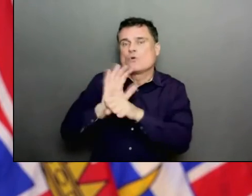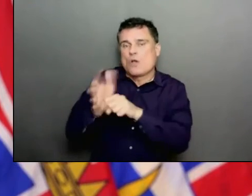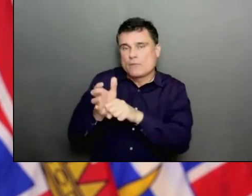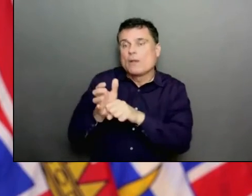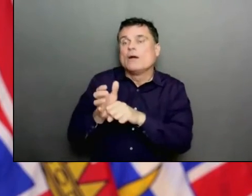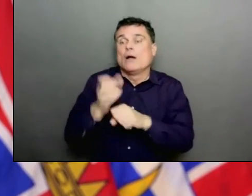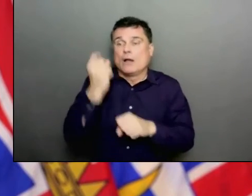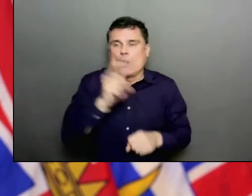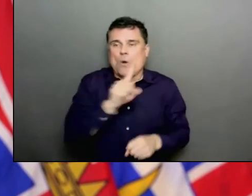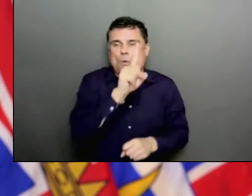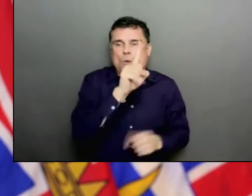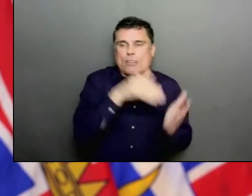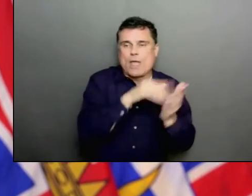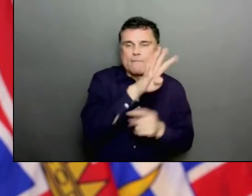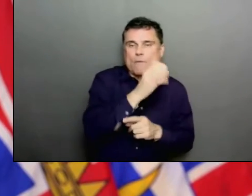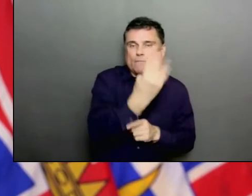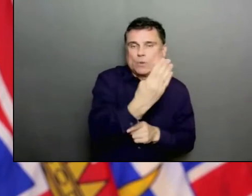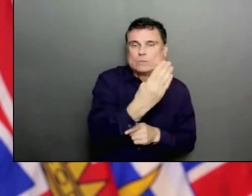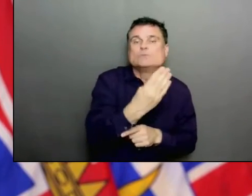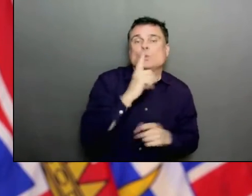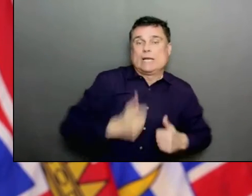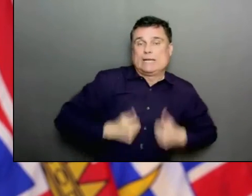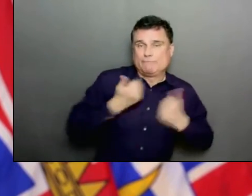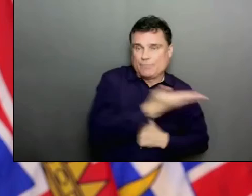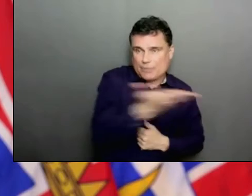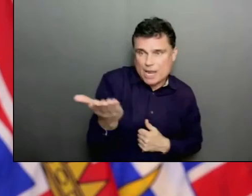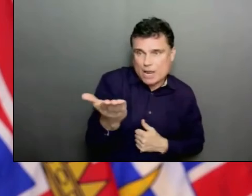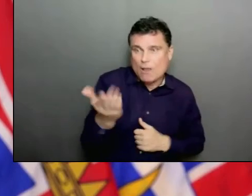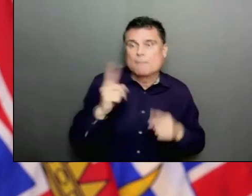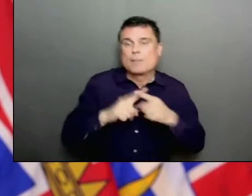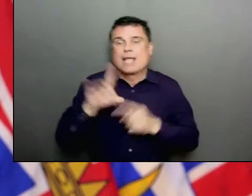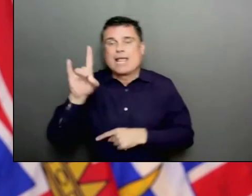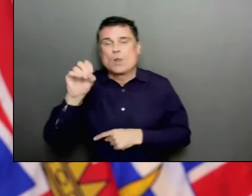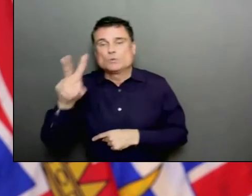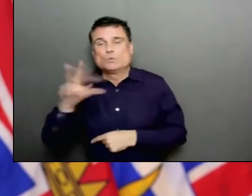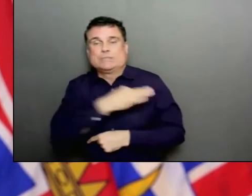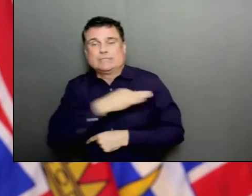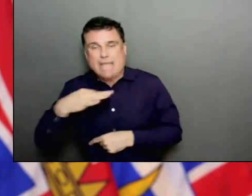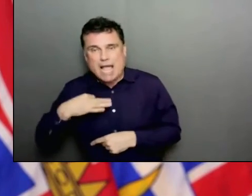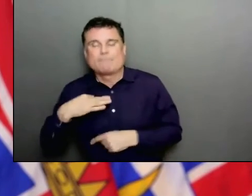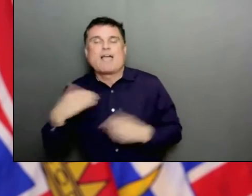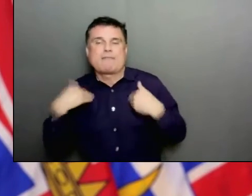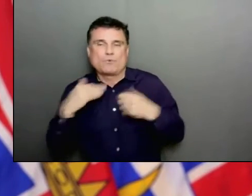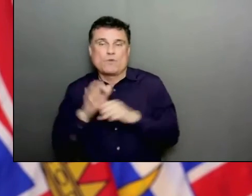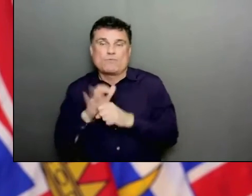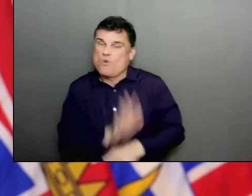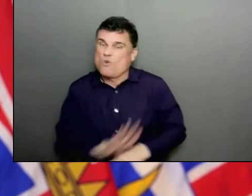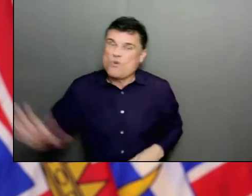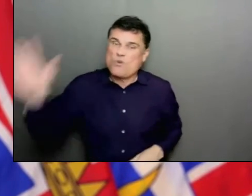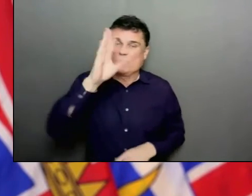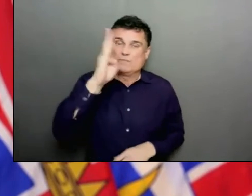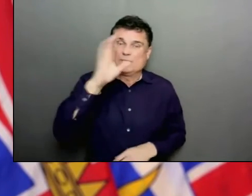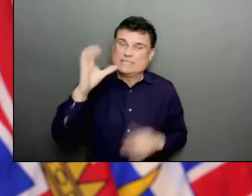Columbia in every health region now who have received a COVID-19 vaccine and myself included. I had the